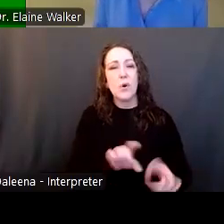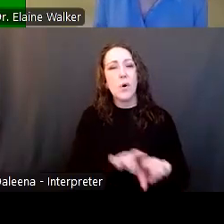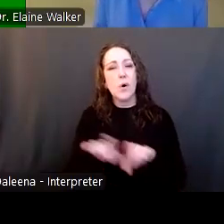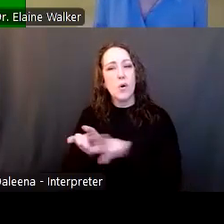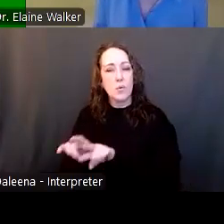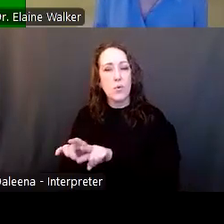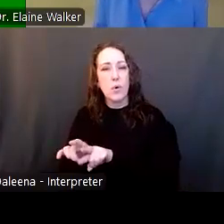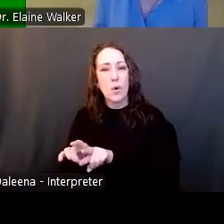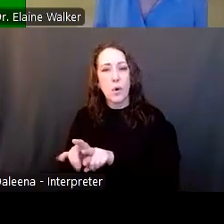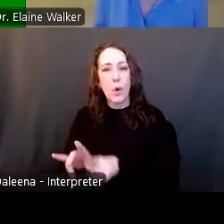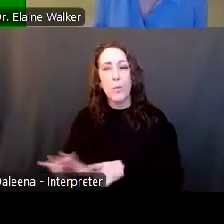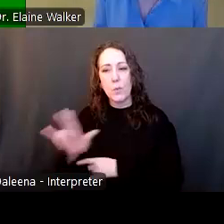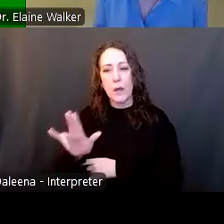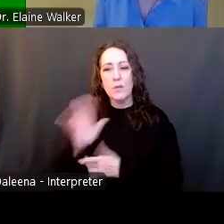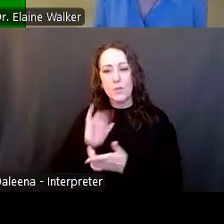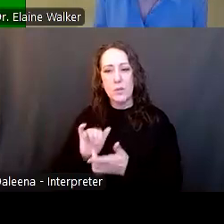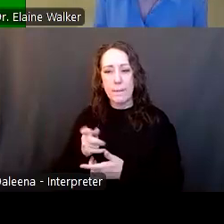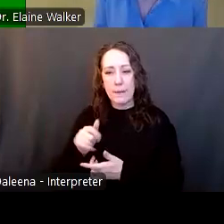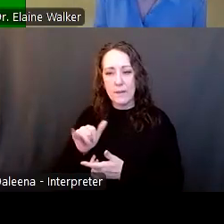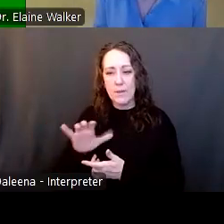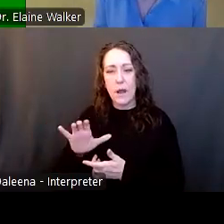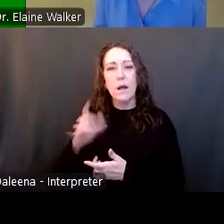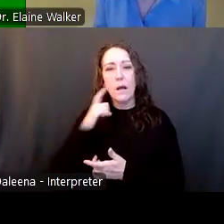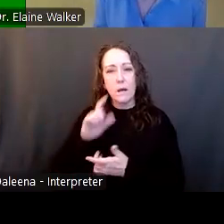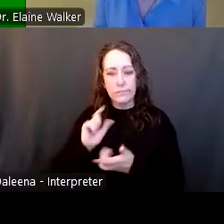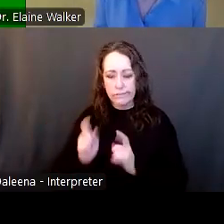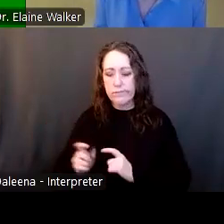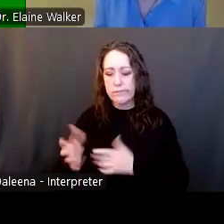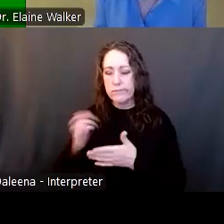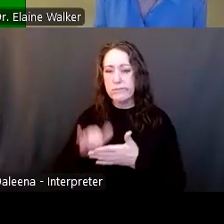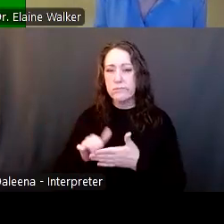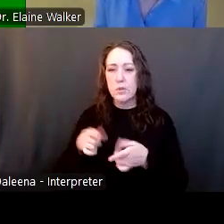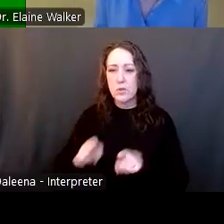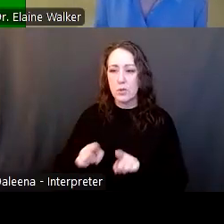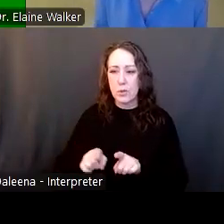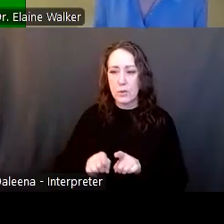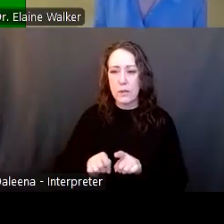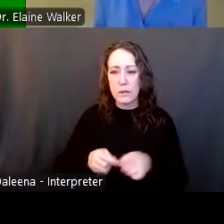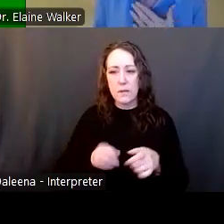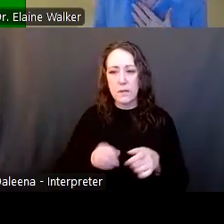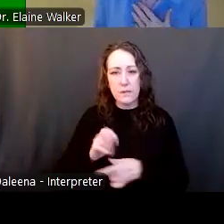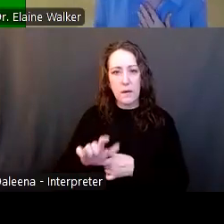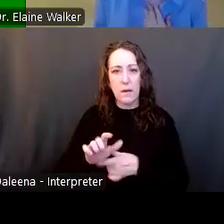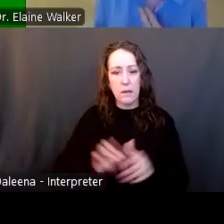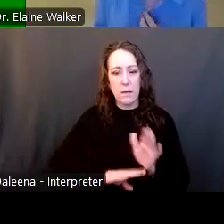mutations epigenetic processes that can occur during fetal development and then beyond that